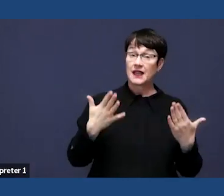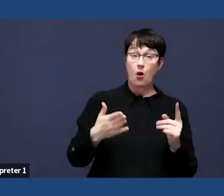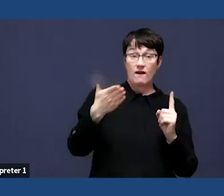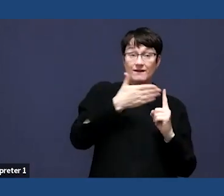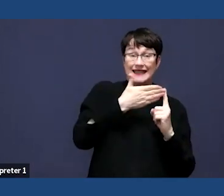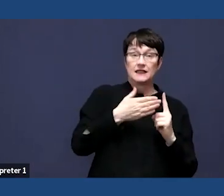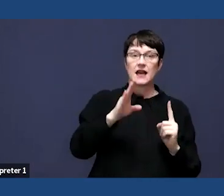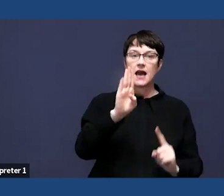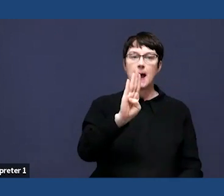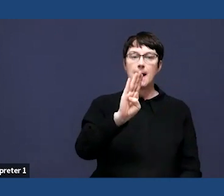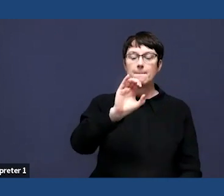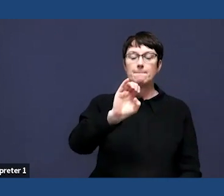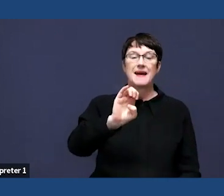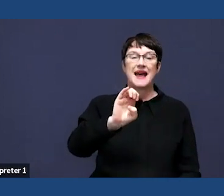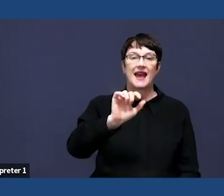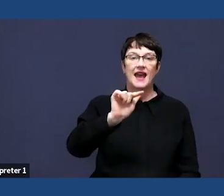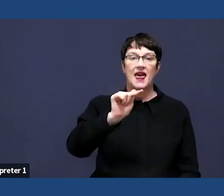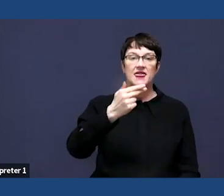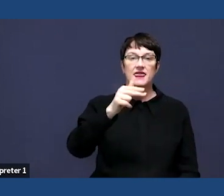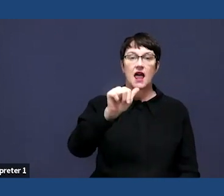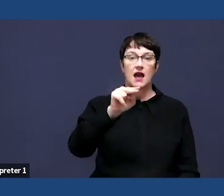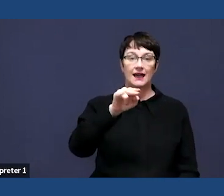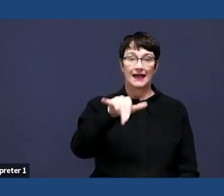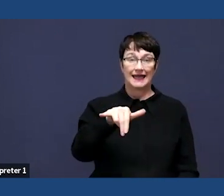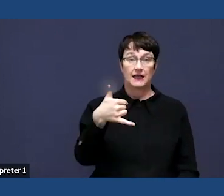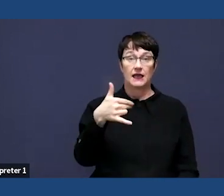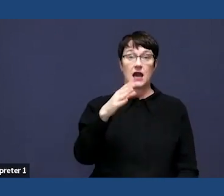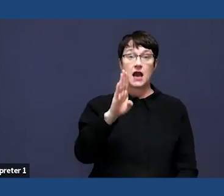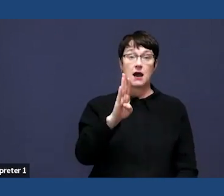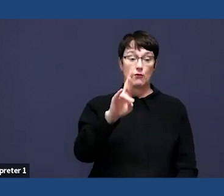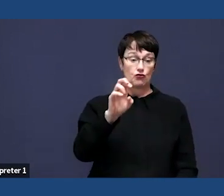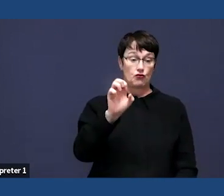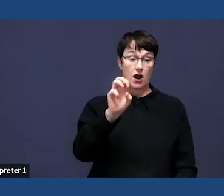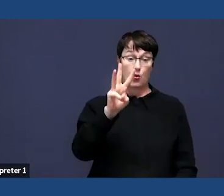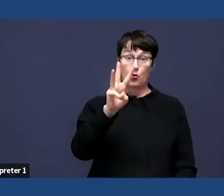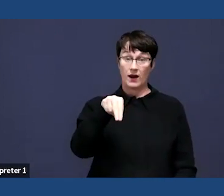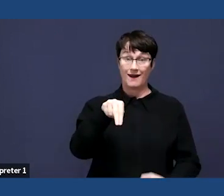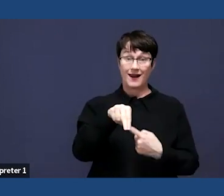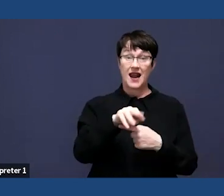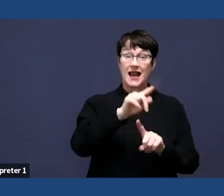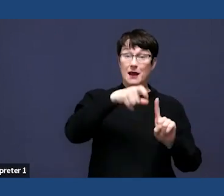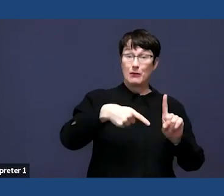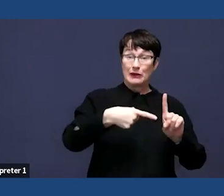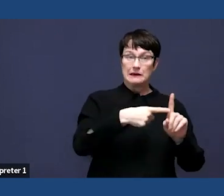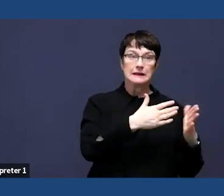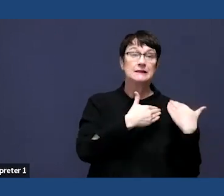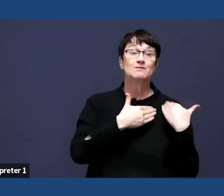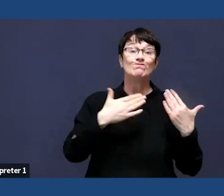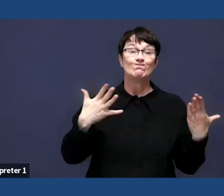Prevention of Elder Abuse, and associate social affair officer at the United Nations.